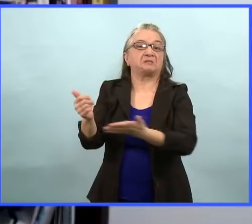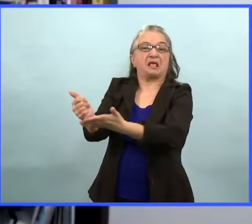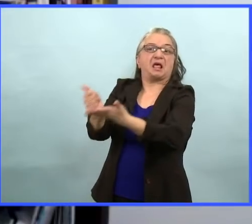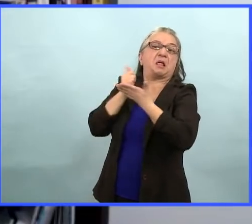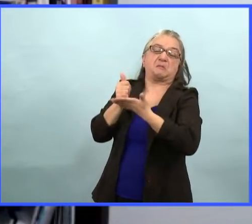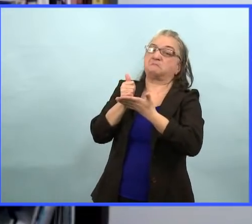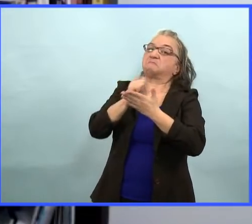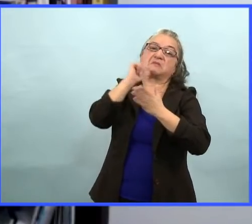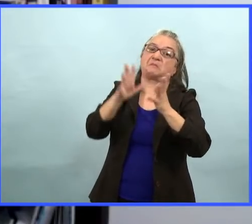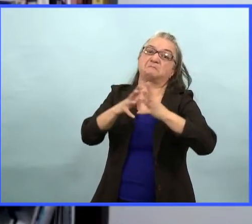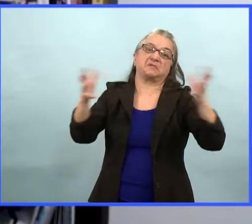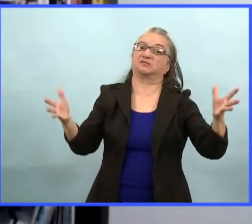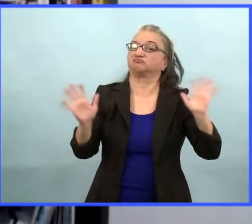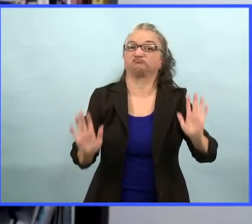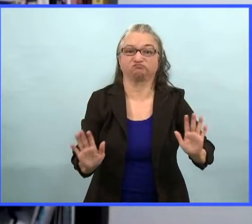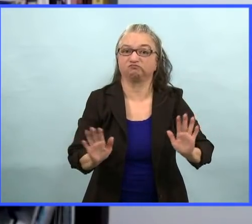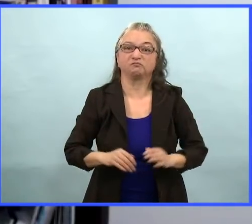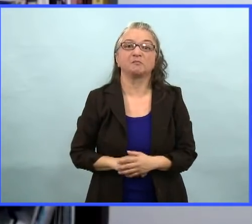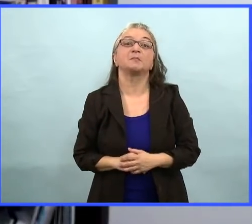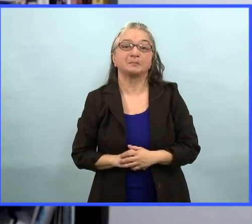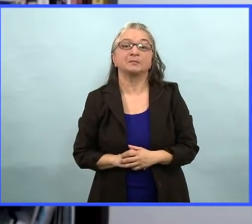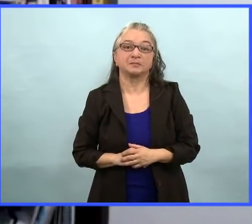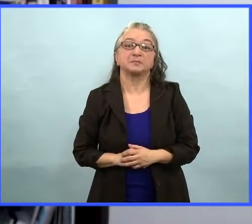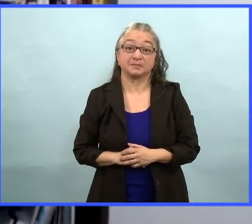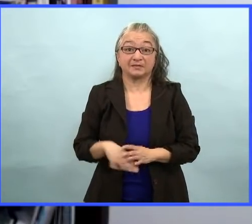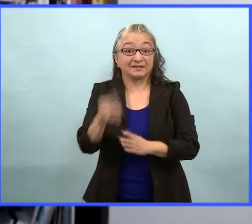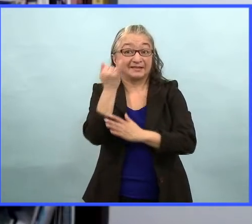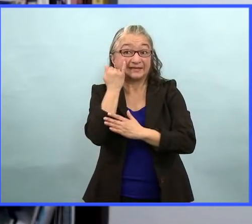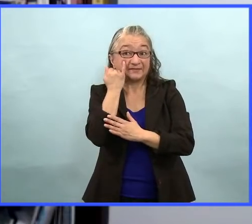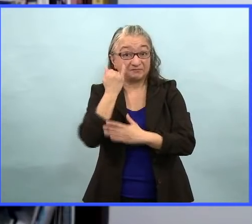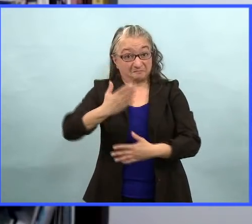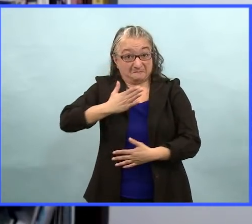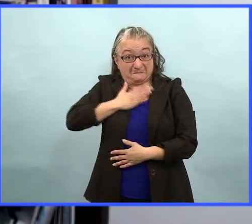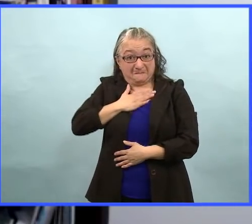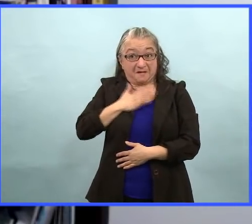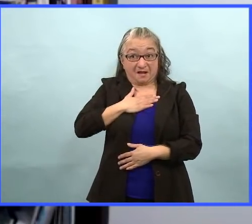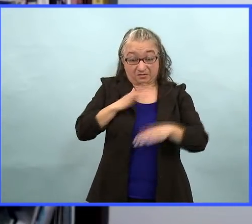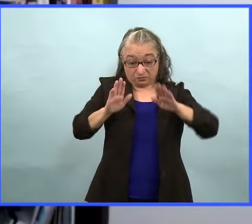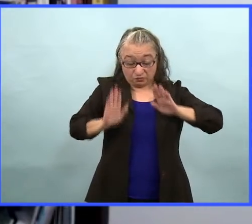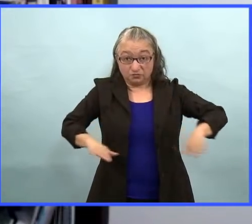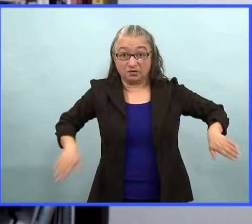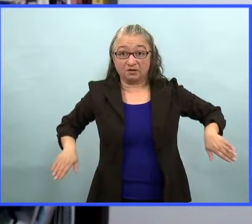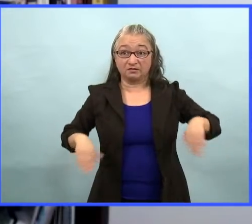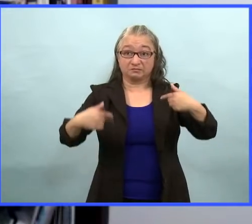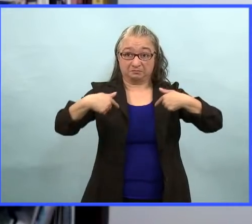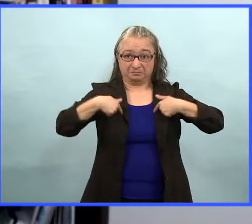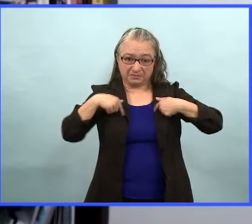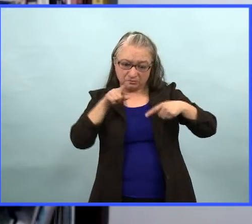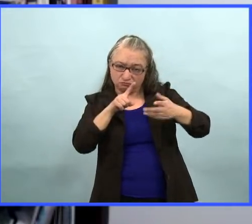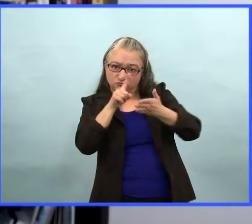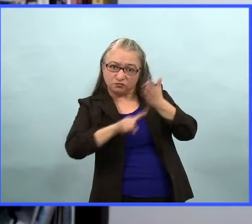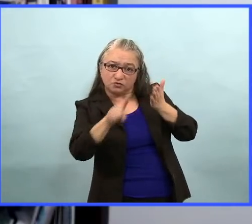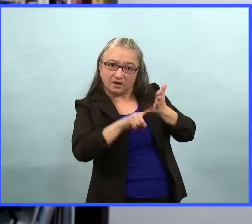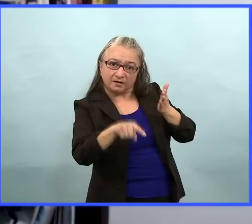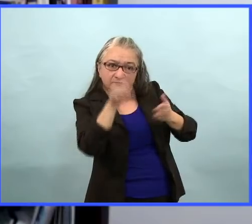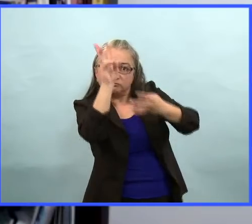if your child doesn't fit into the eligibility categories that i outlined but you still feel that they should be immunized please please discuss your